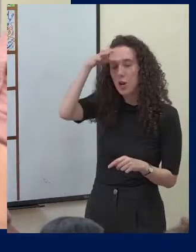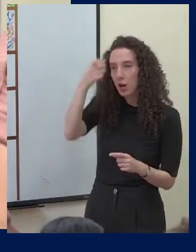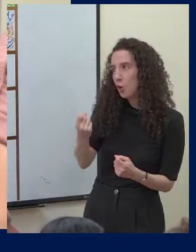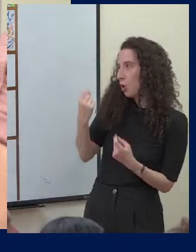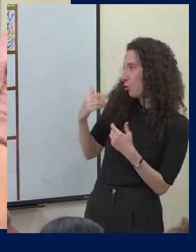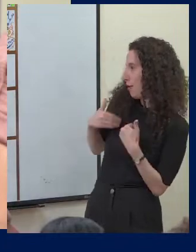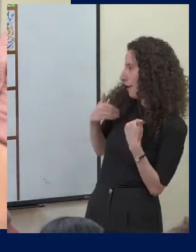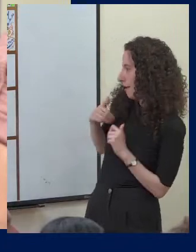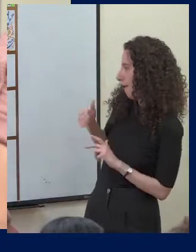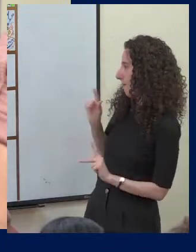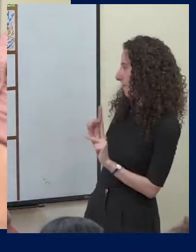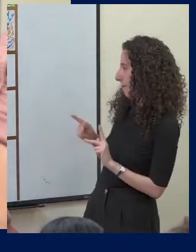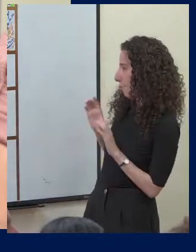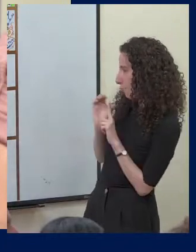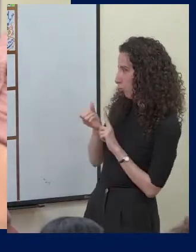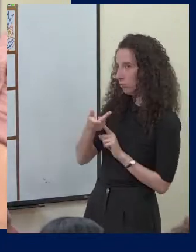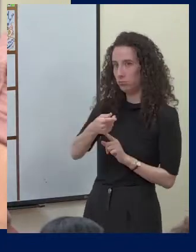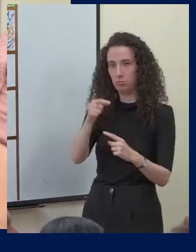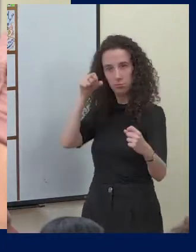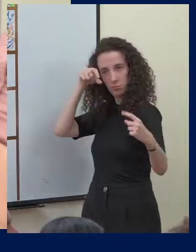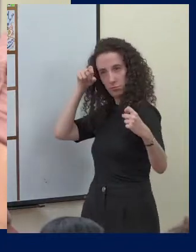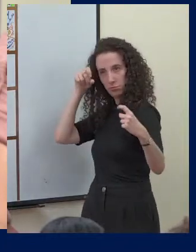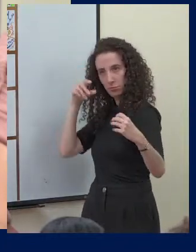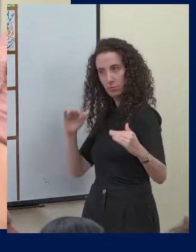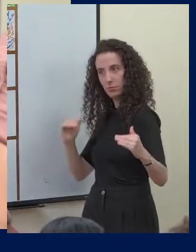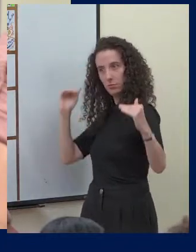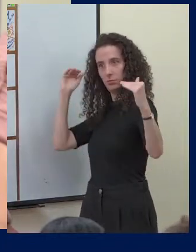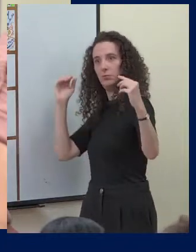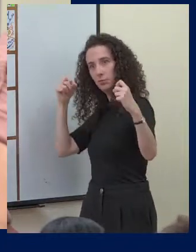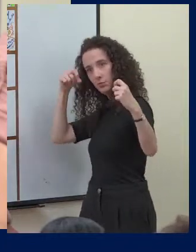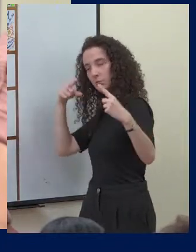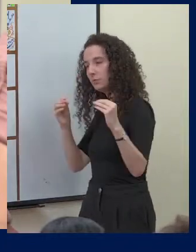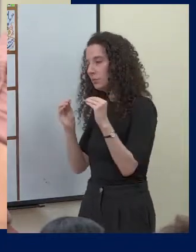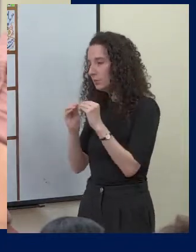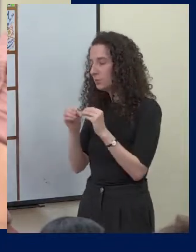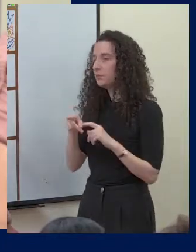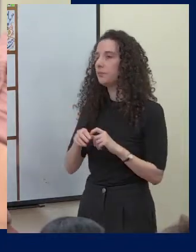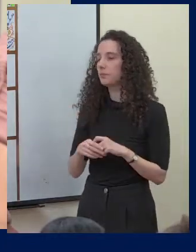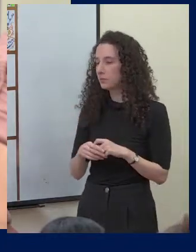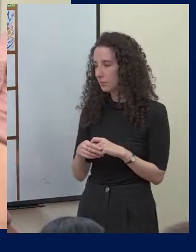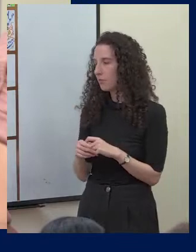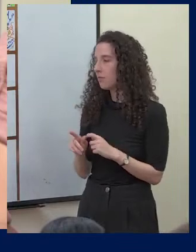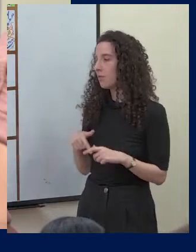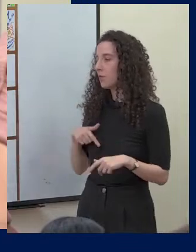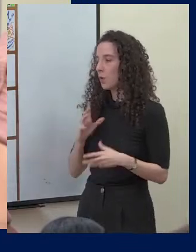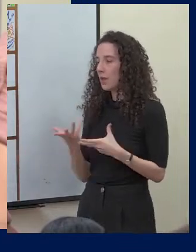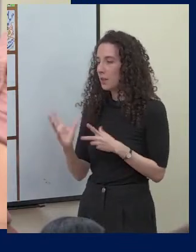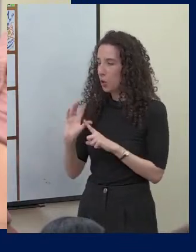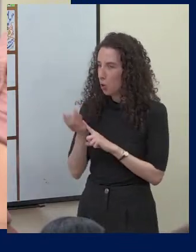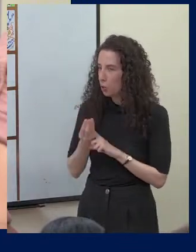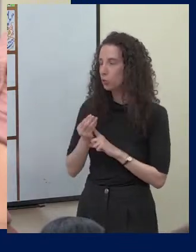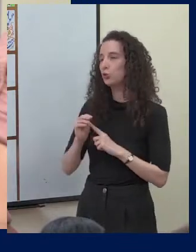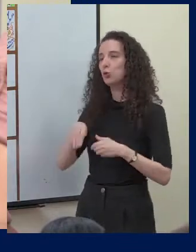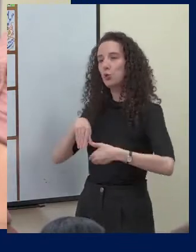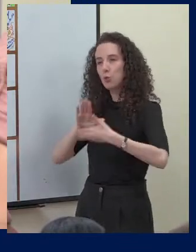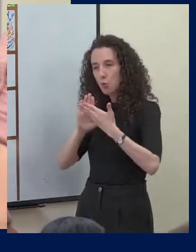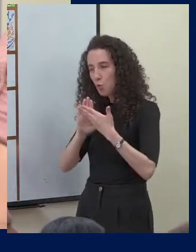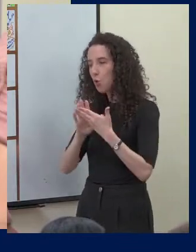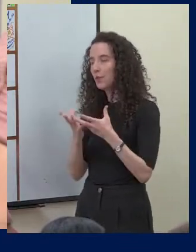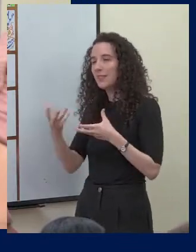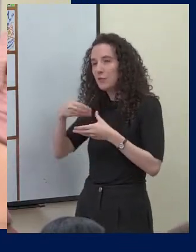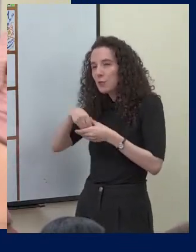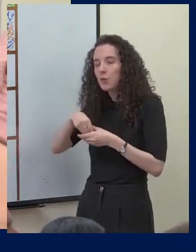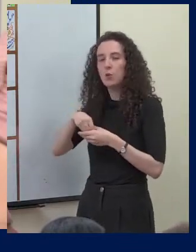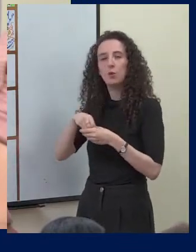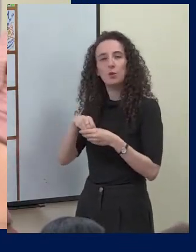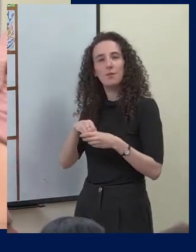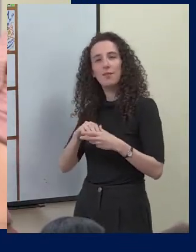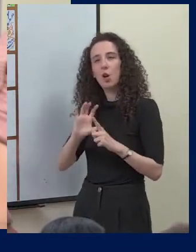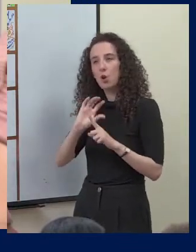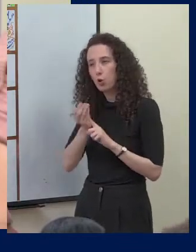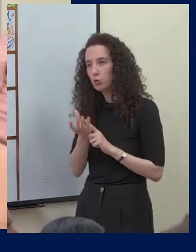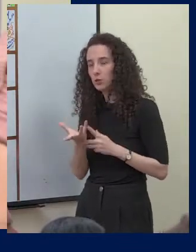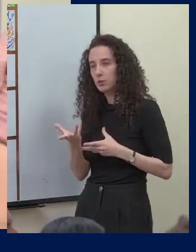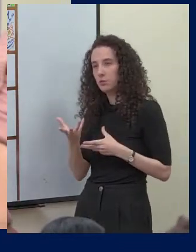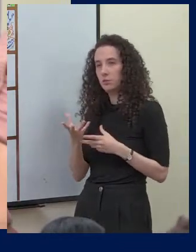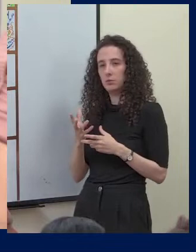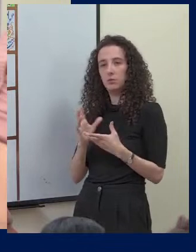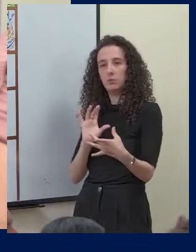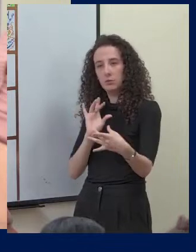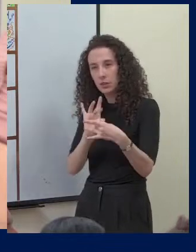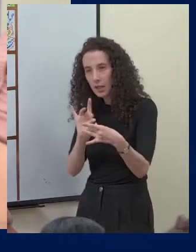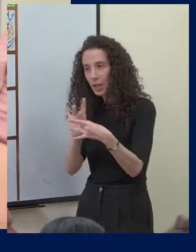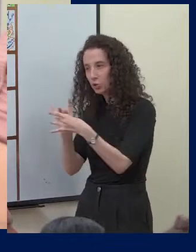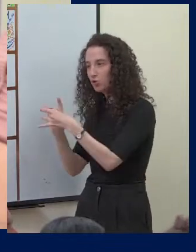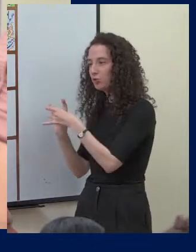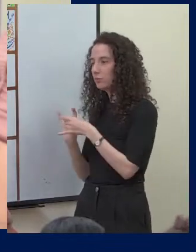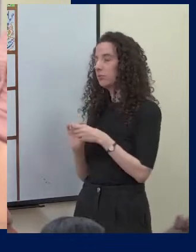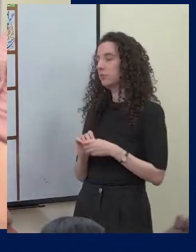Community life approach assessment total incorporates the relevant cultural content into assessment